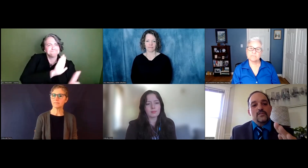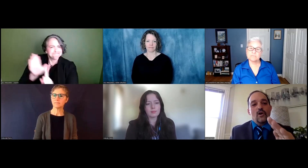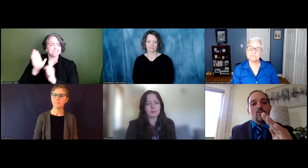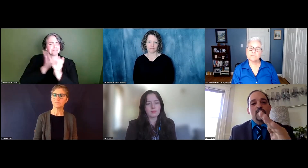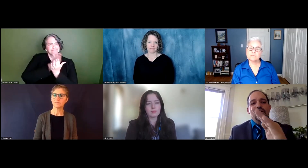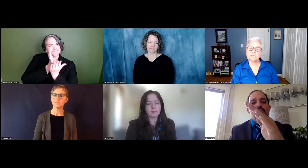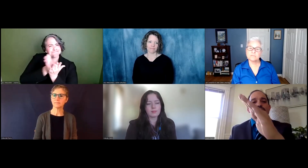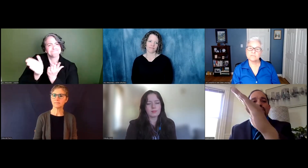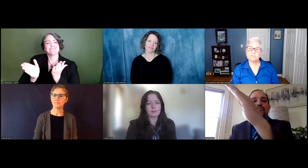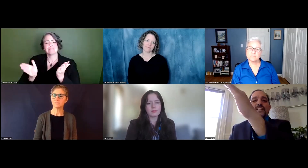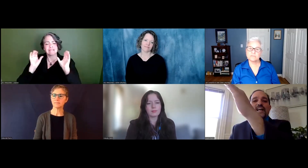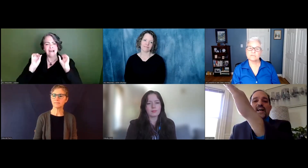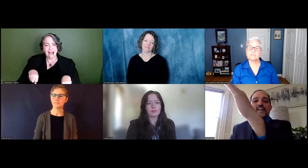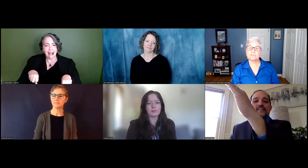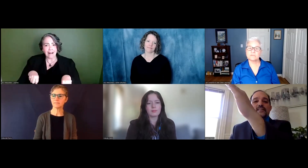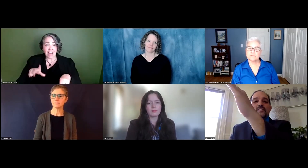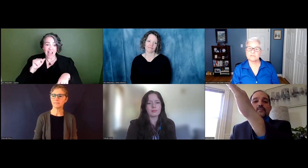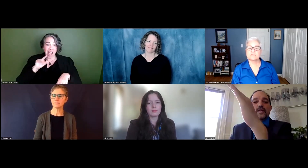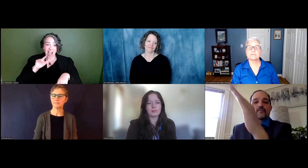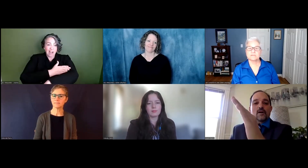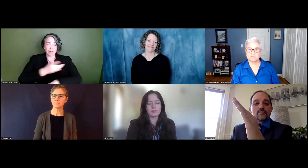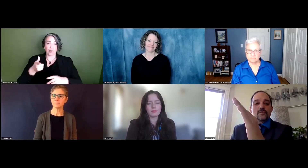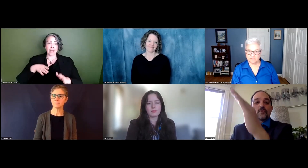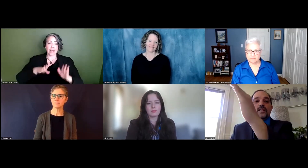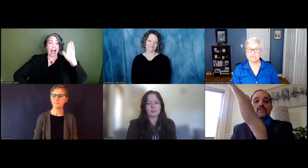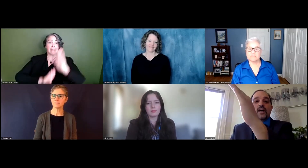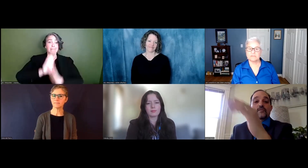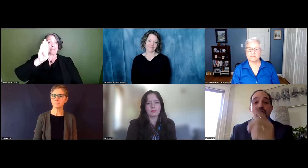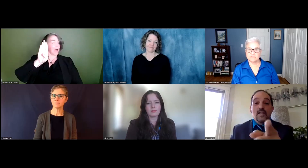isn't always going to be a straight line. We can have ups and we can have downs.